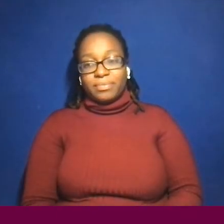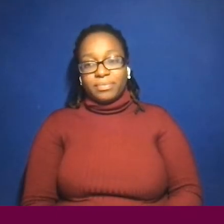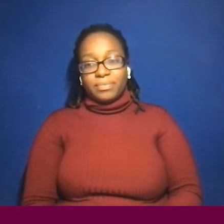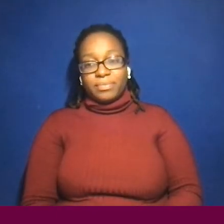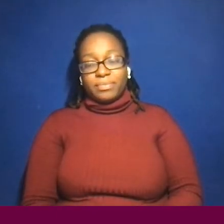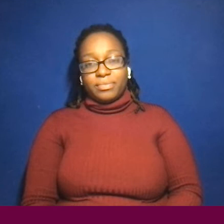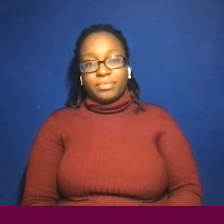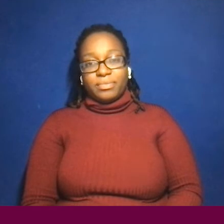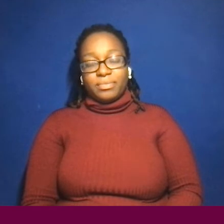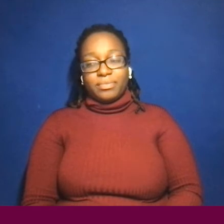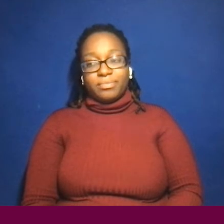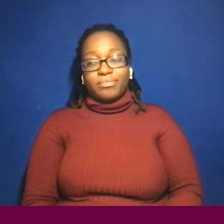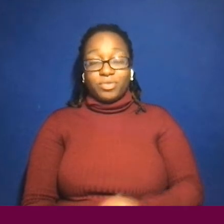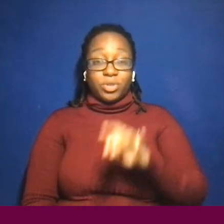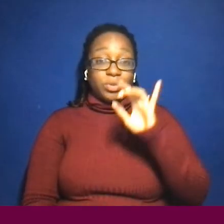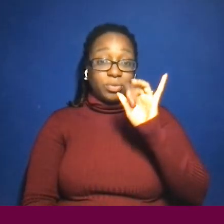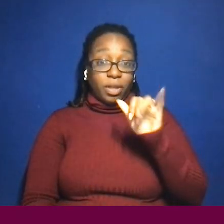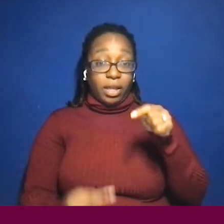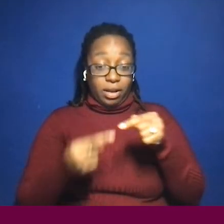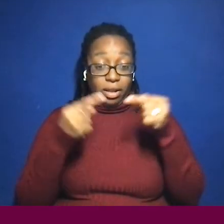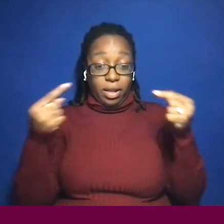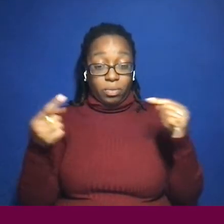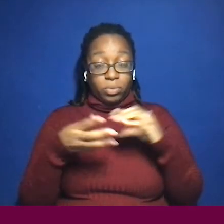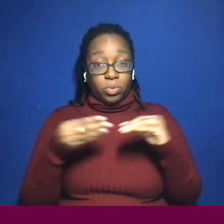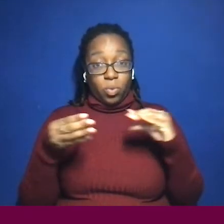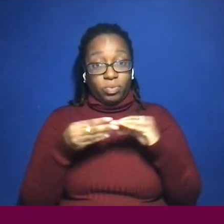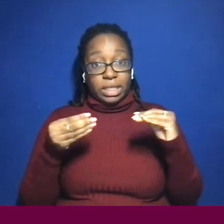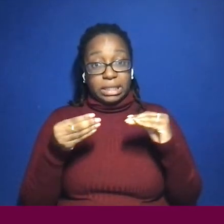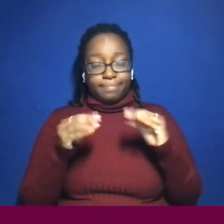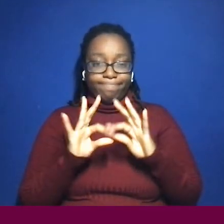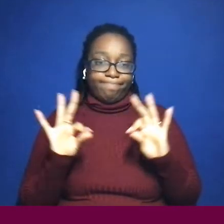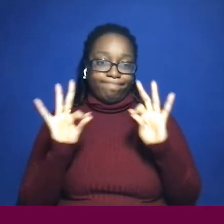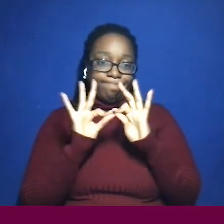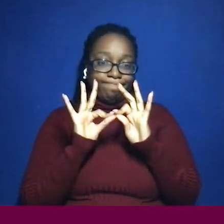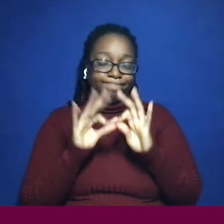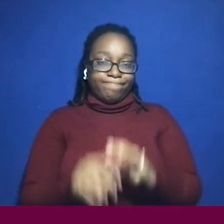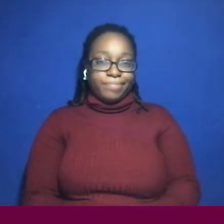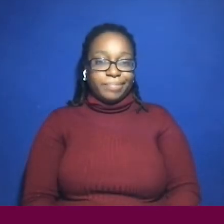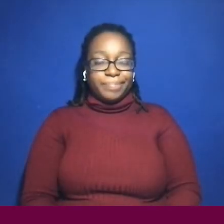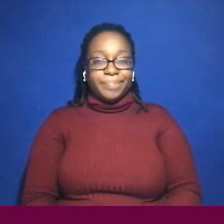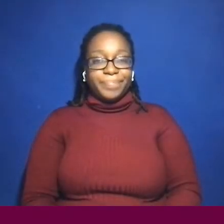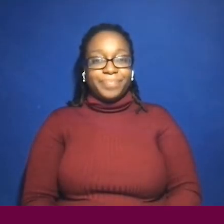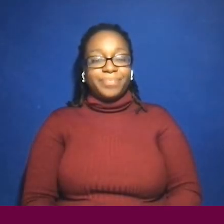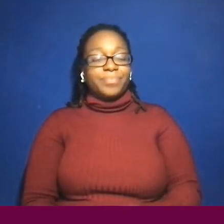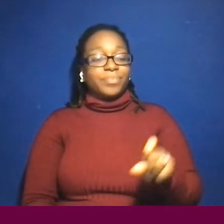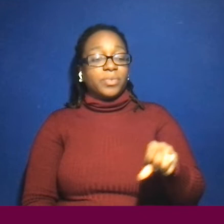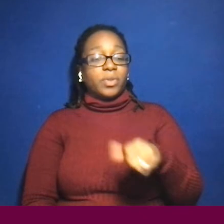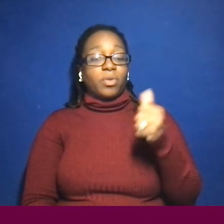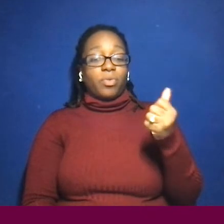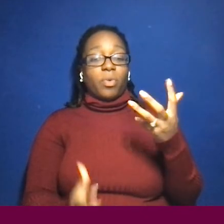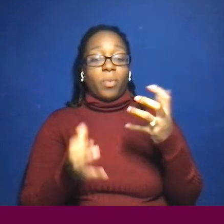So those counterfactuals are really important. And the other thing I wanted to say, reflecting on